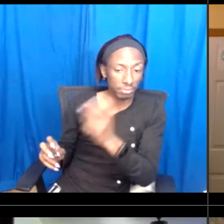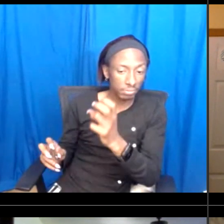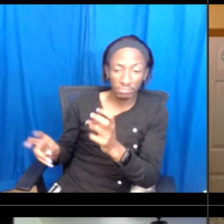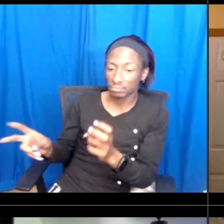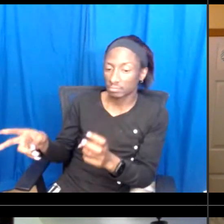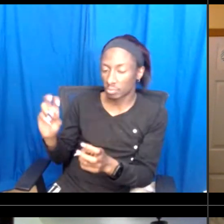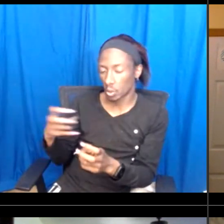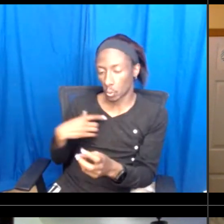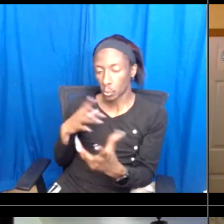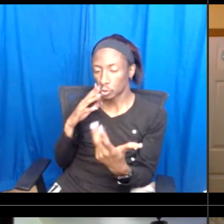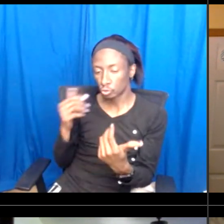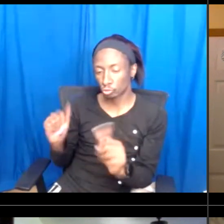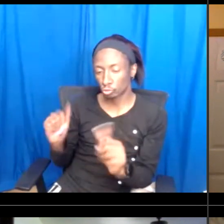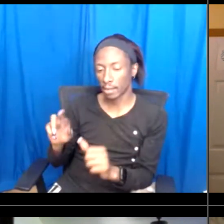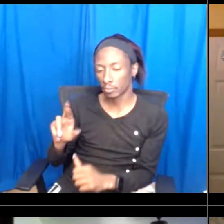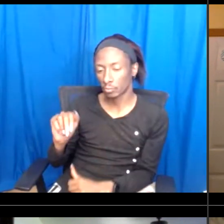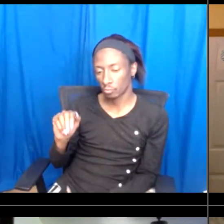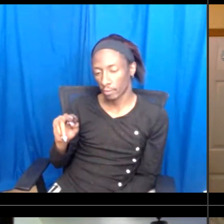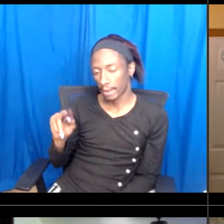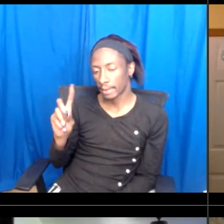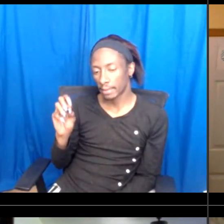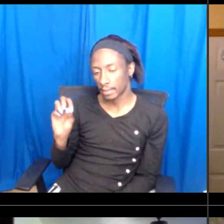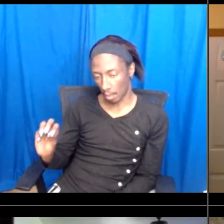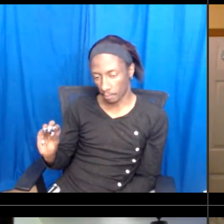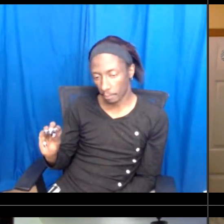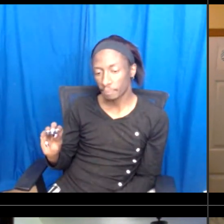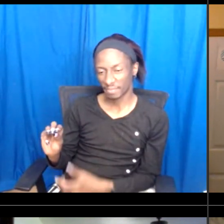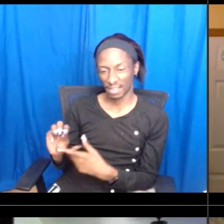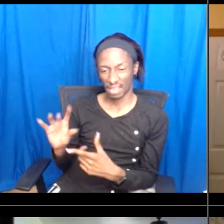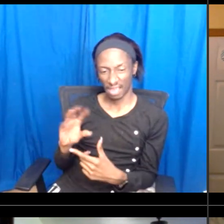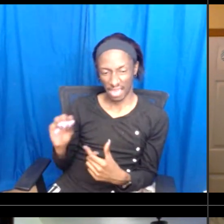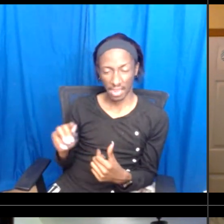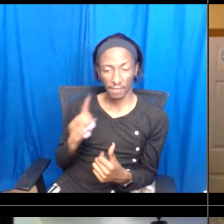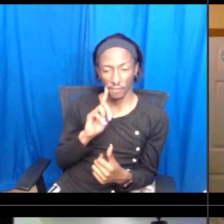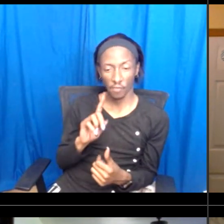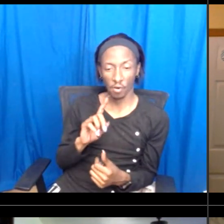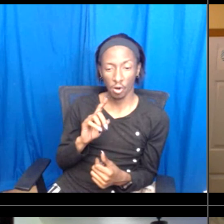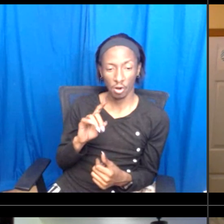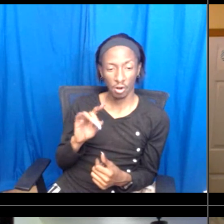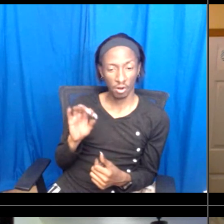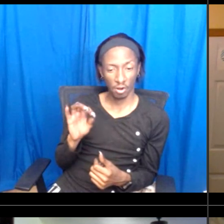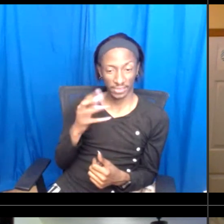to be as random as possible. Yeah and for fur seals, we mark them as well.